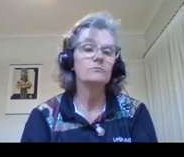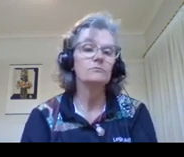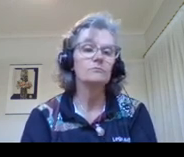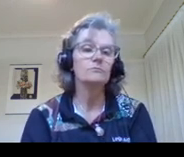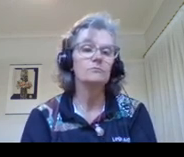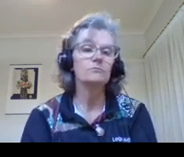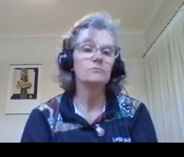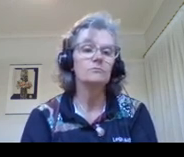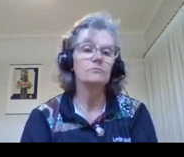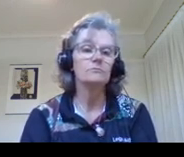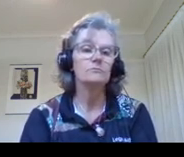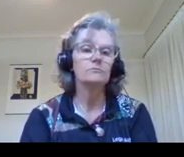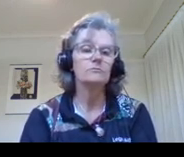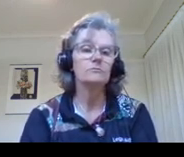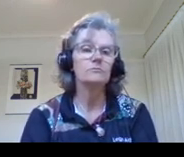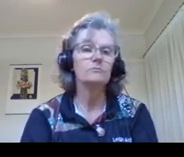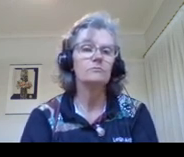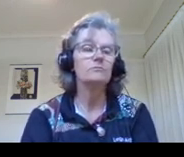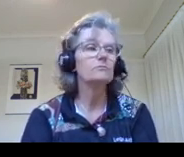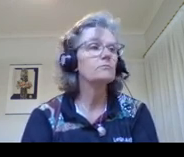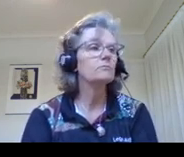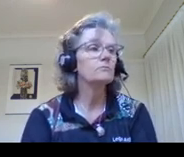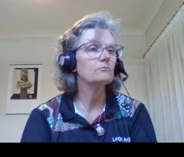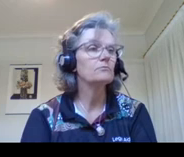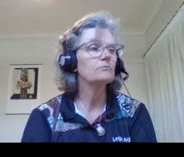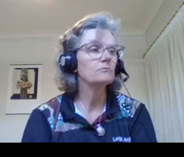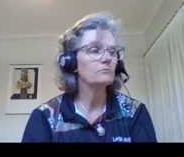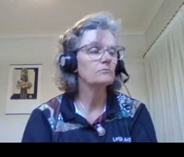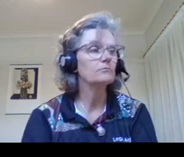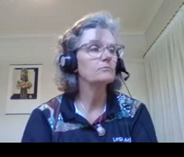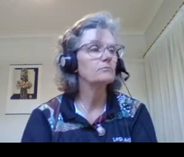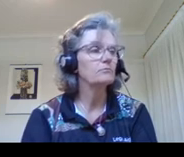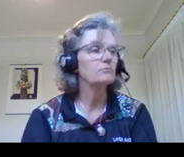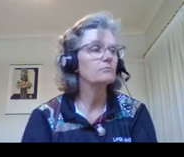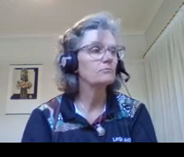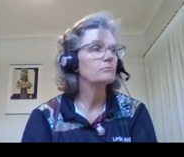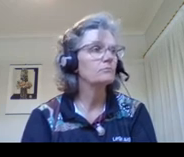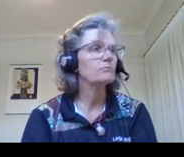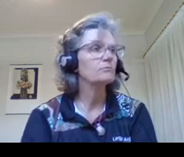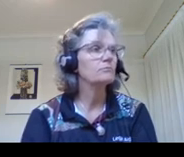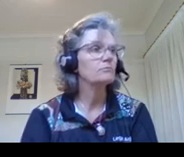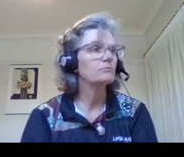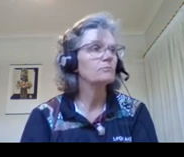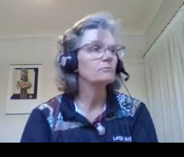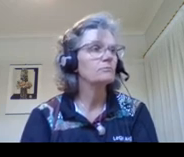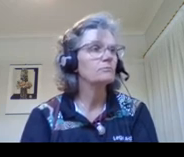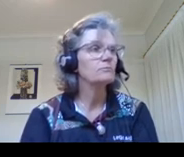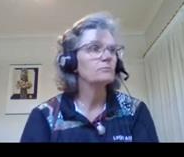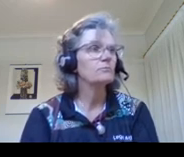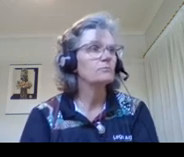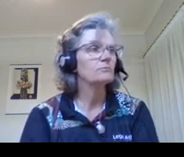that’s a first step for stopping any money coming out or any more money coming out where money has